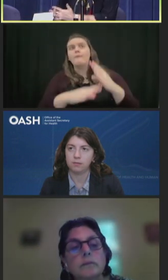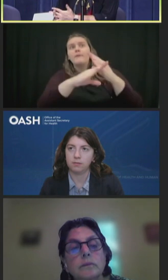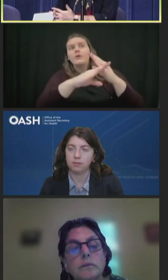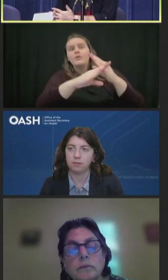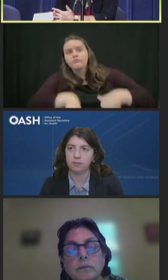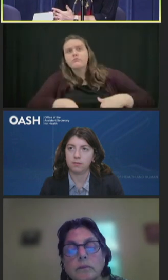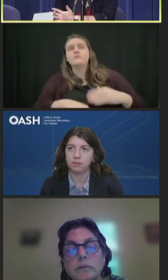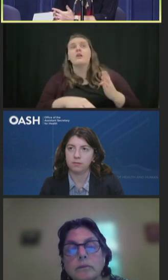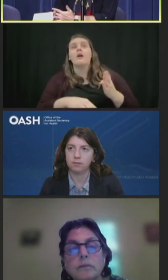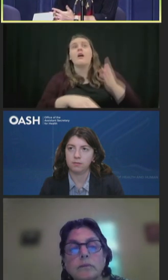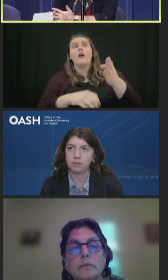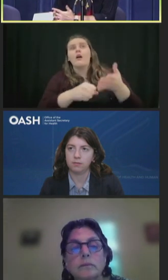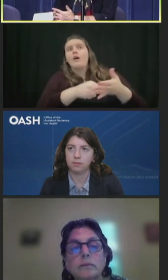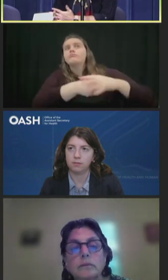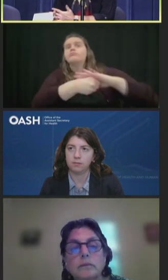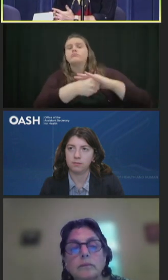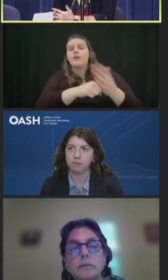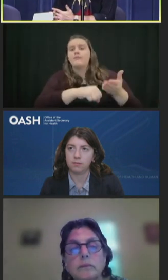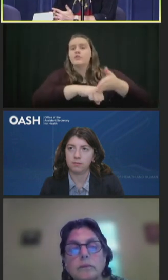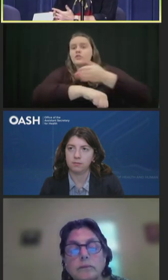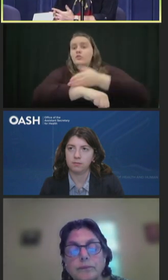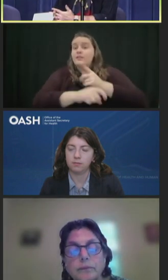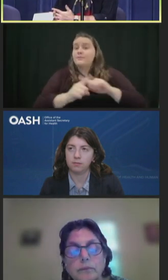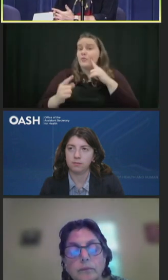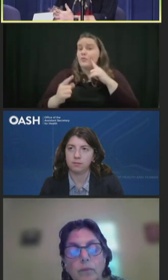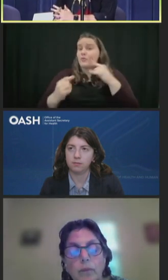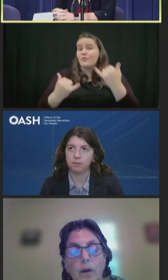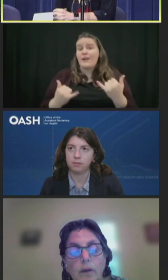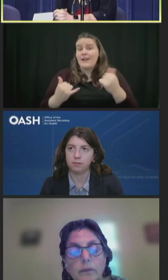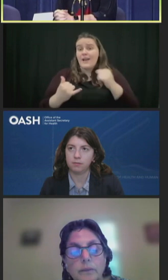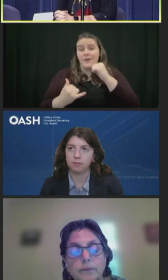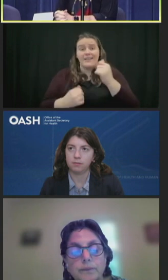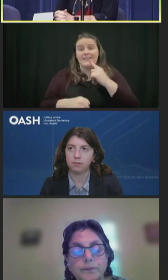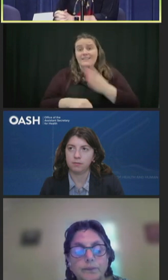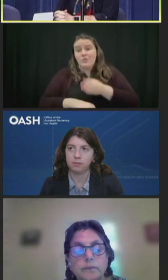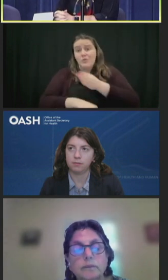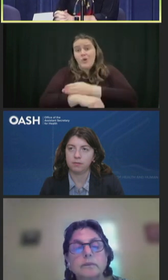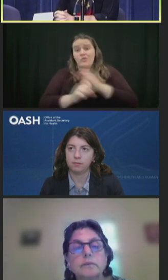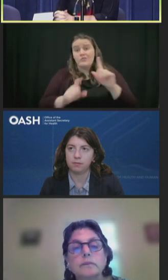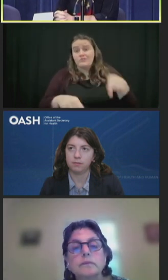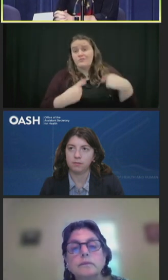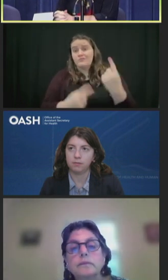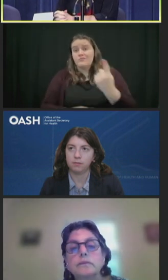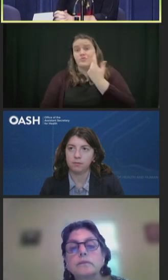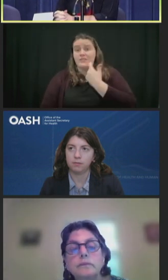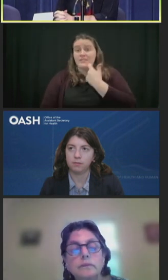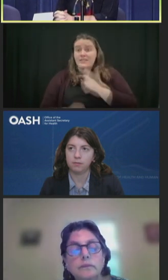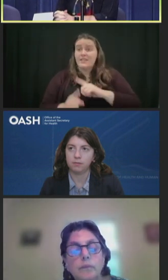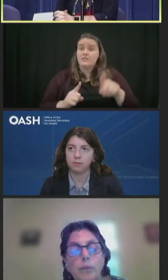coverage hasn't moved in adults. So, we have a lot of room to grow.